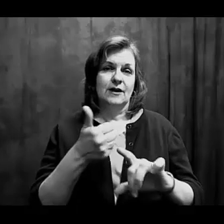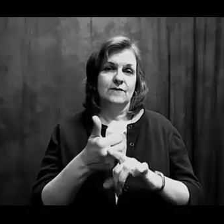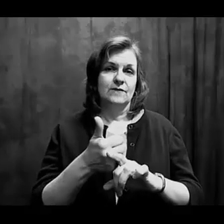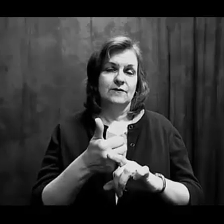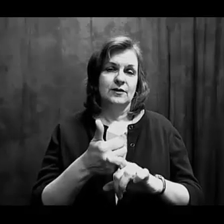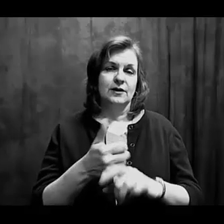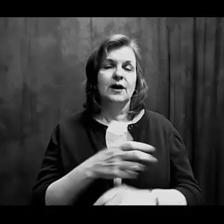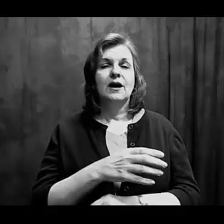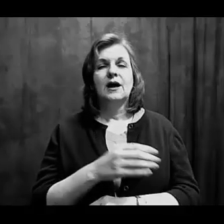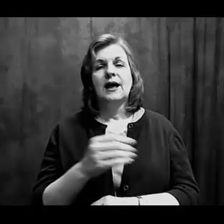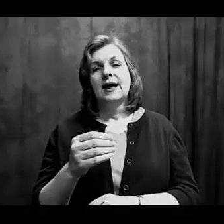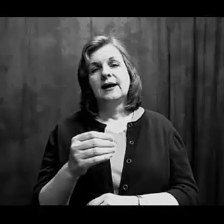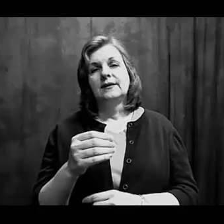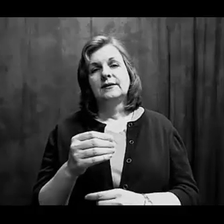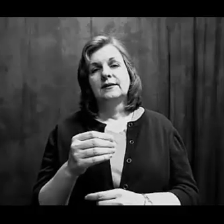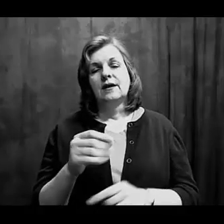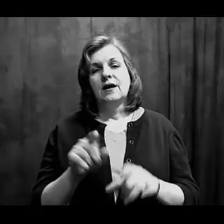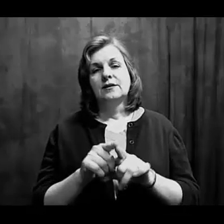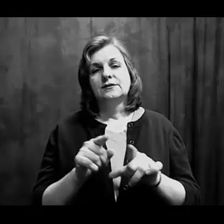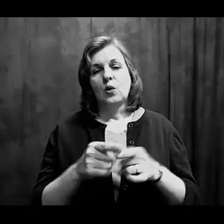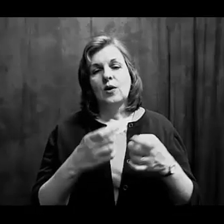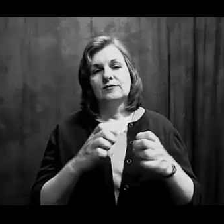the cell itself and in particular